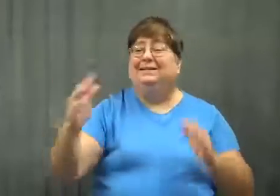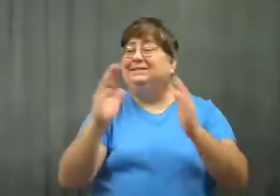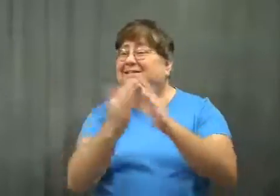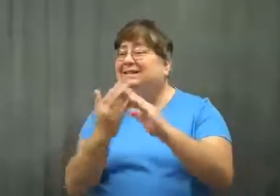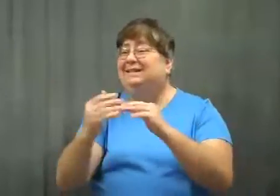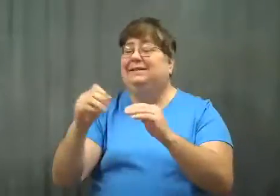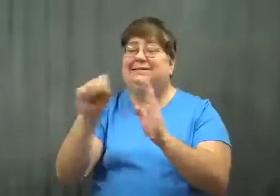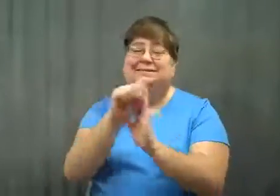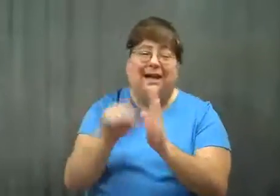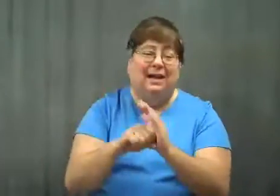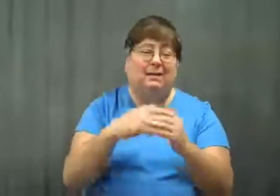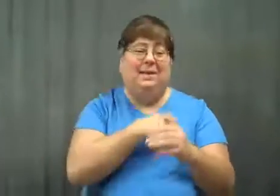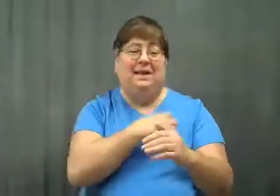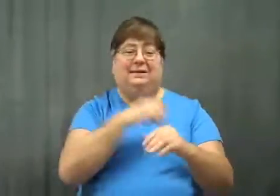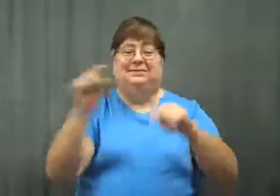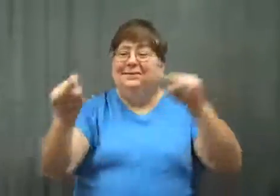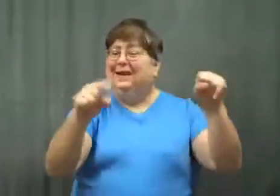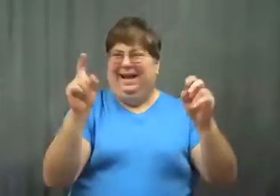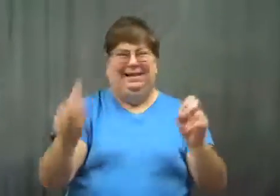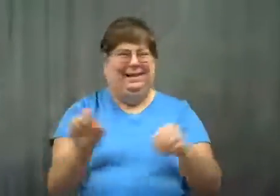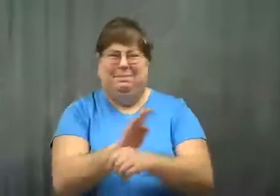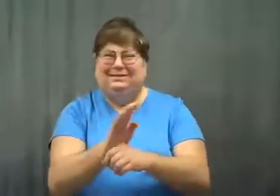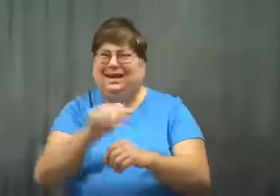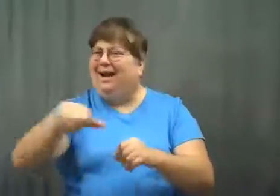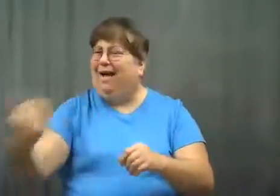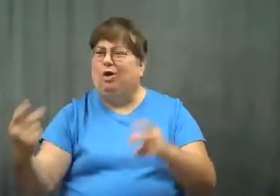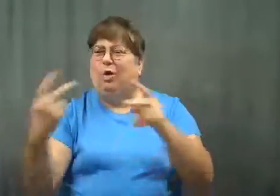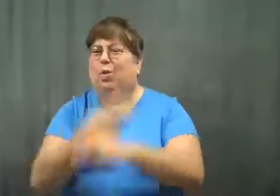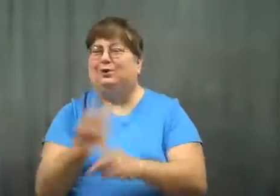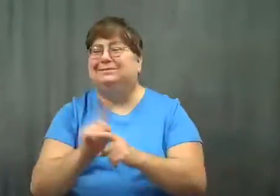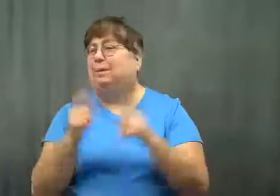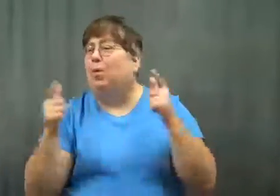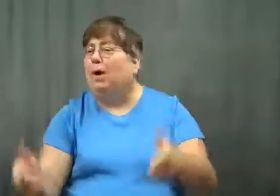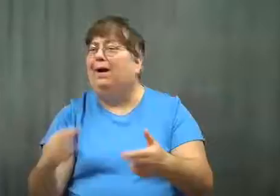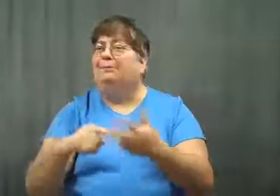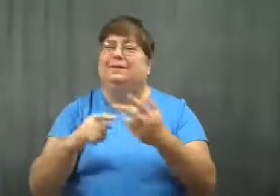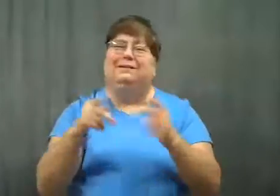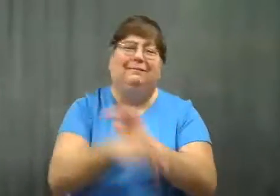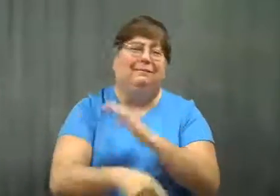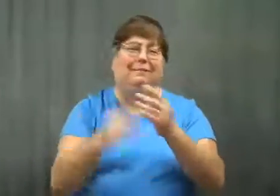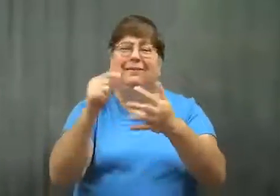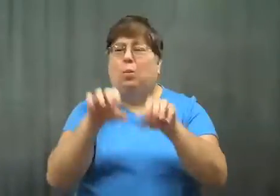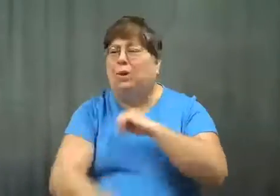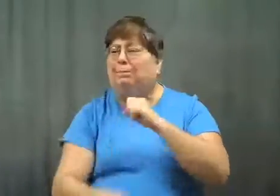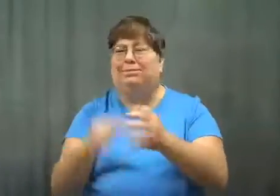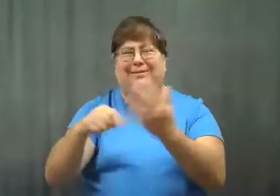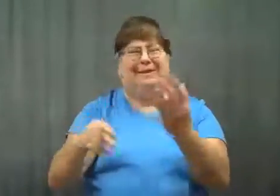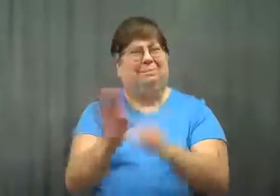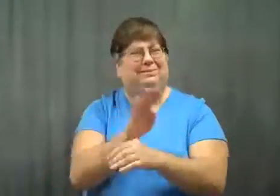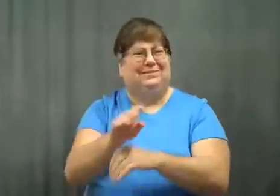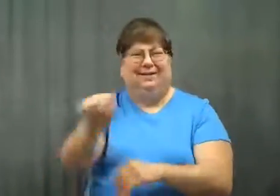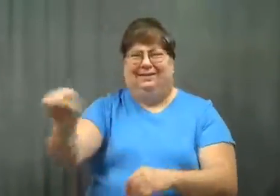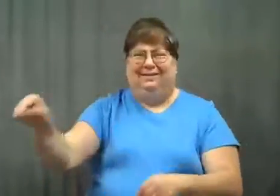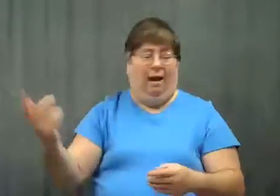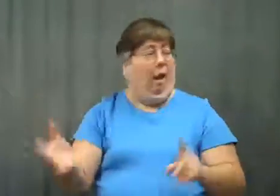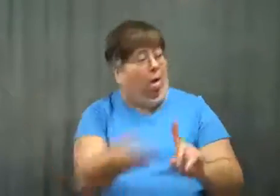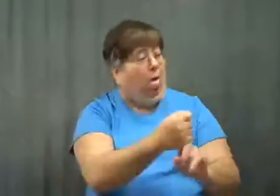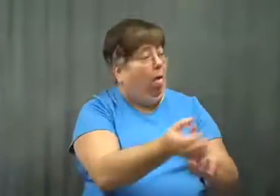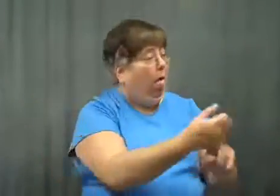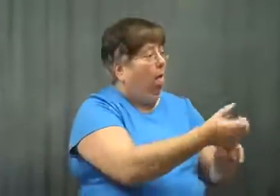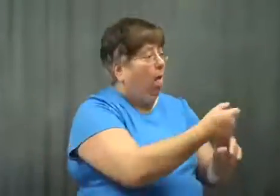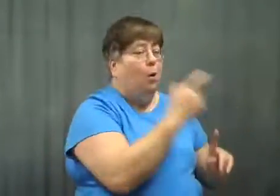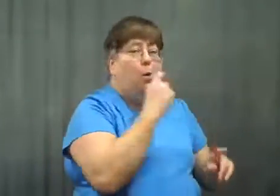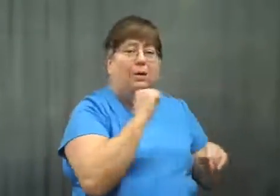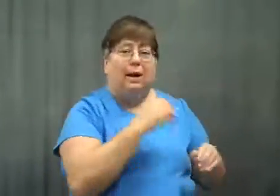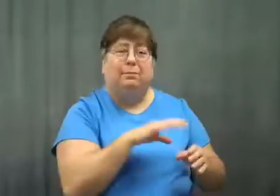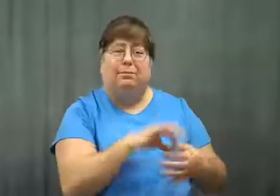They say local and state police forces have enough crimes to take care of, why add more?